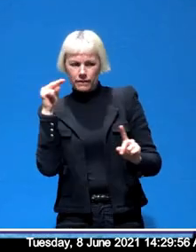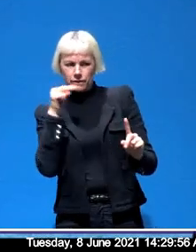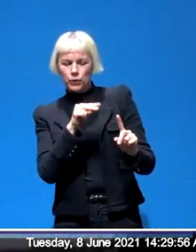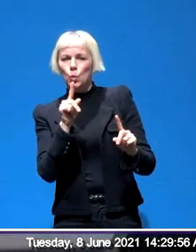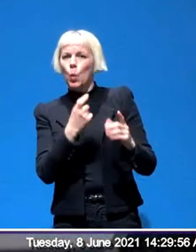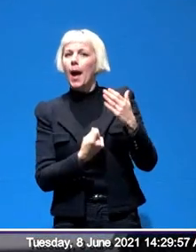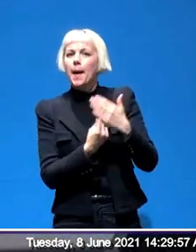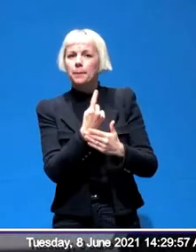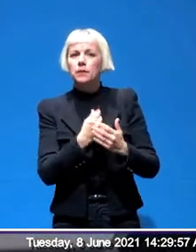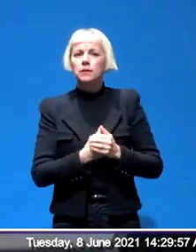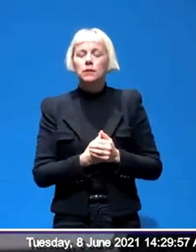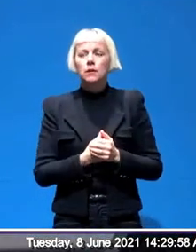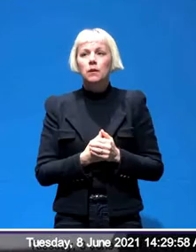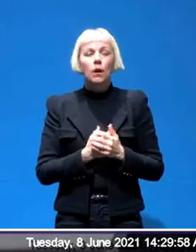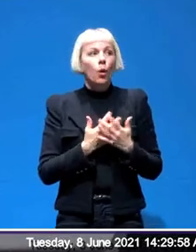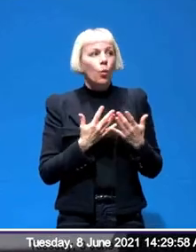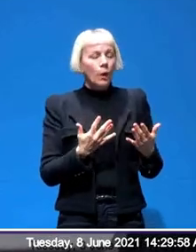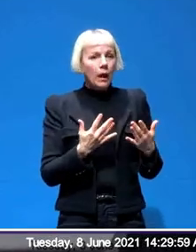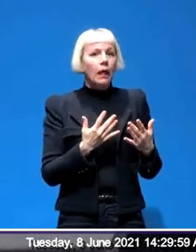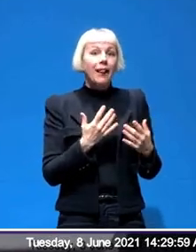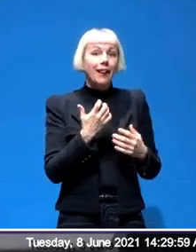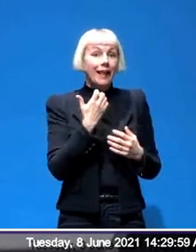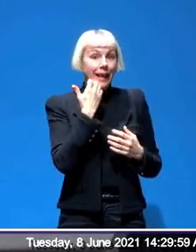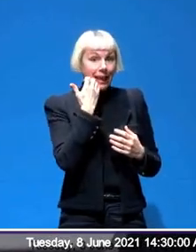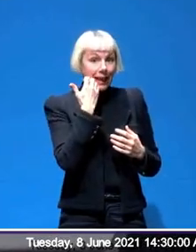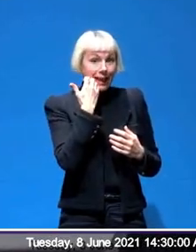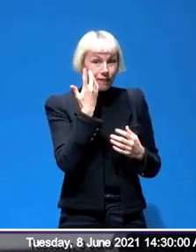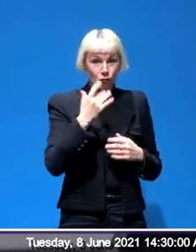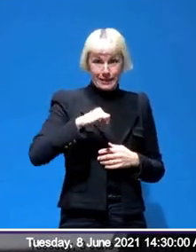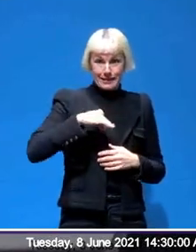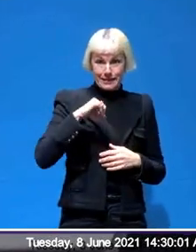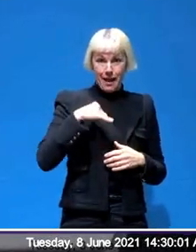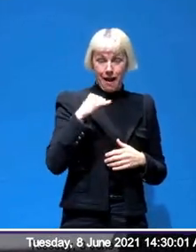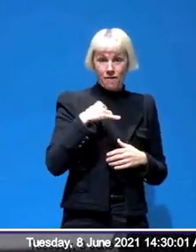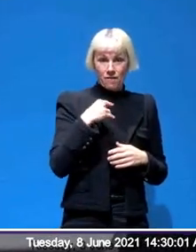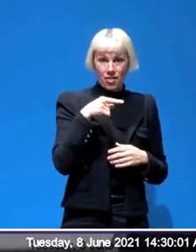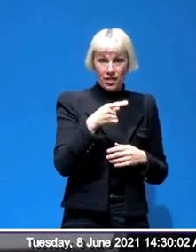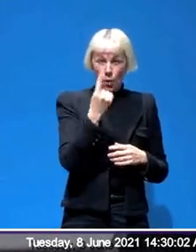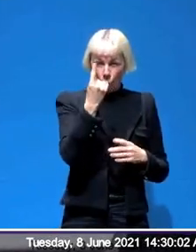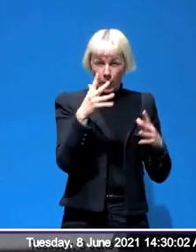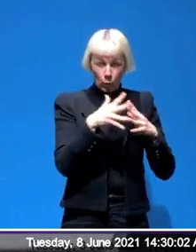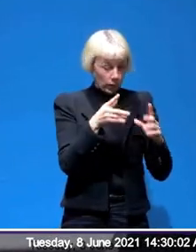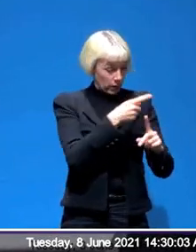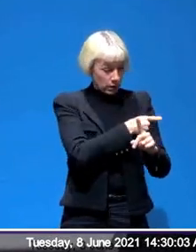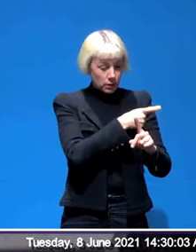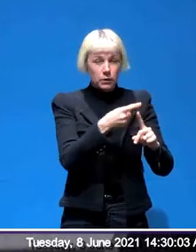Every staff member that worked that whole week in N Street was